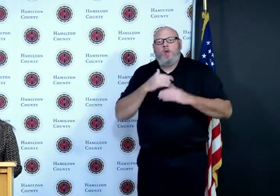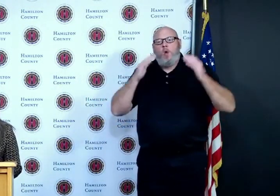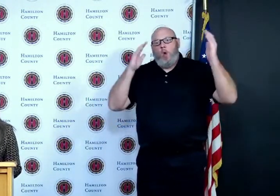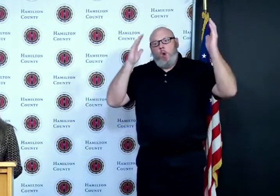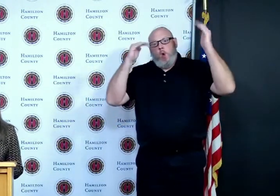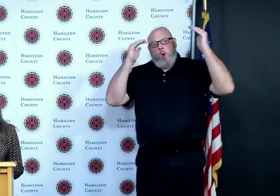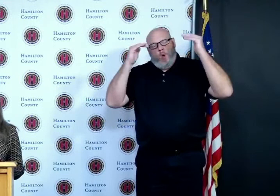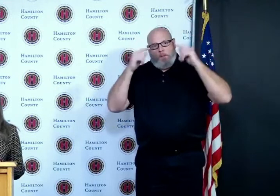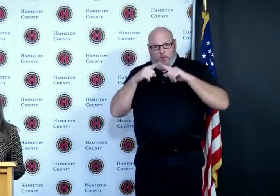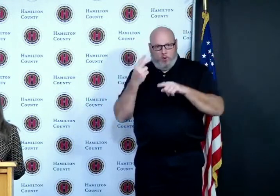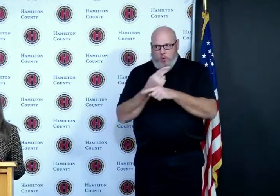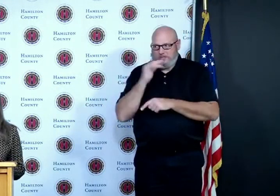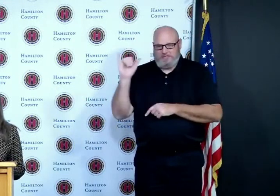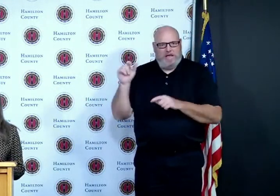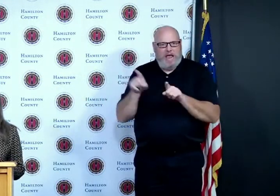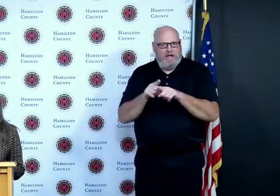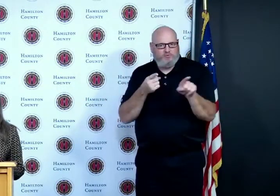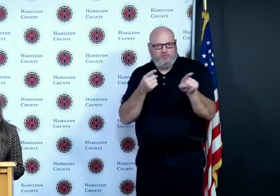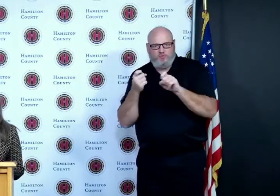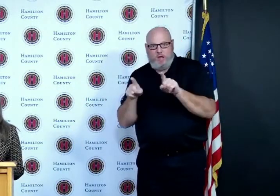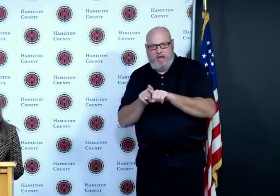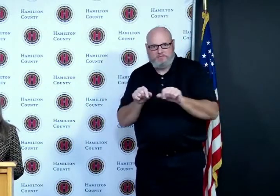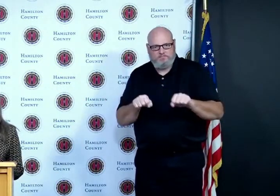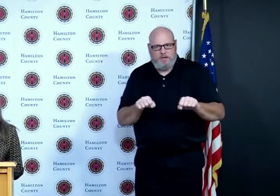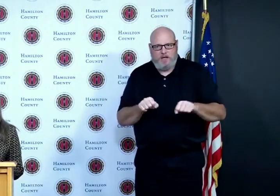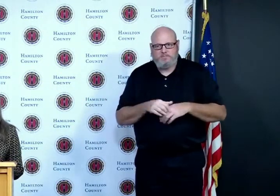there's another a pot of money it's about 15 million